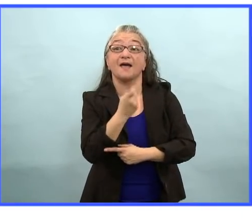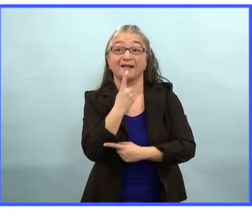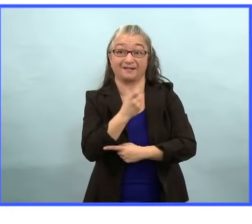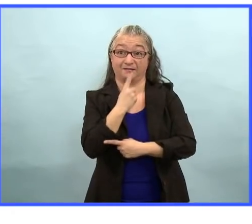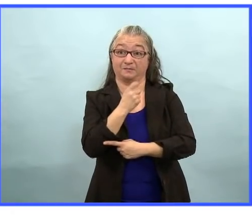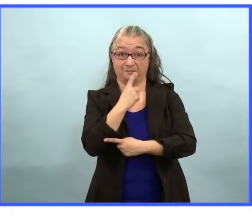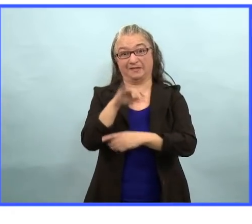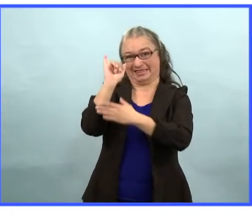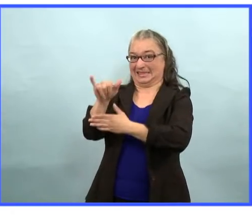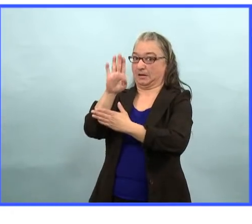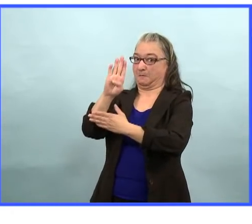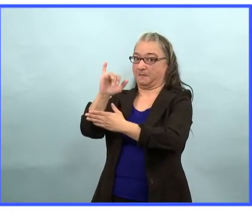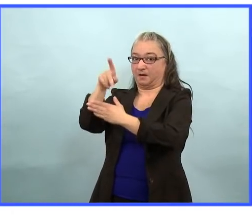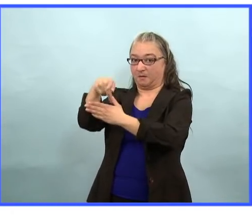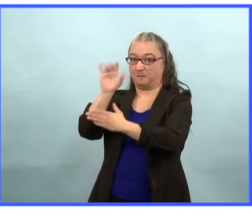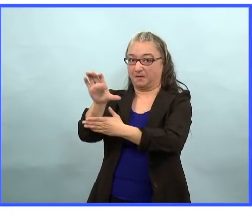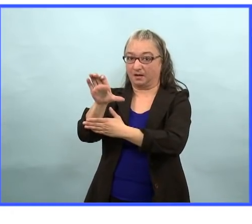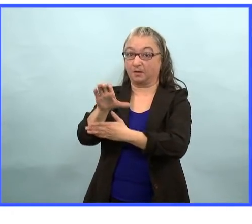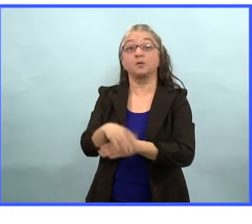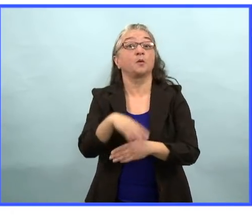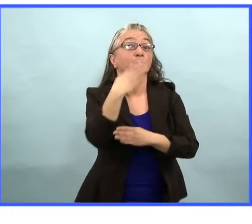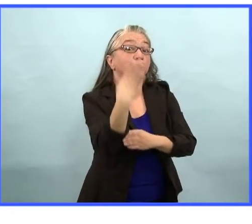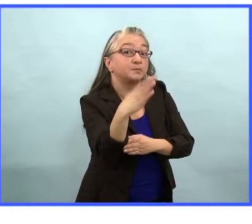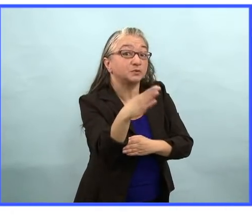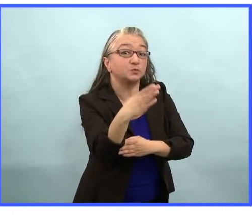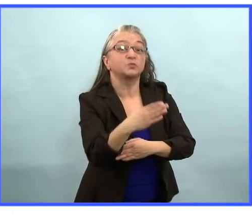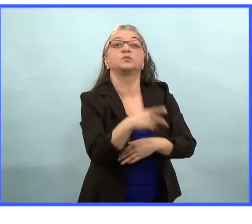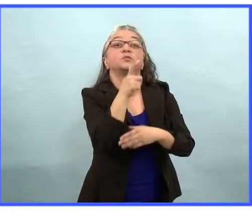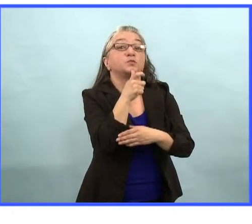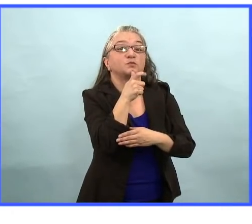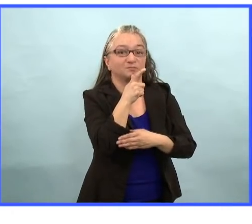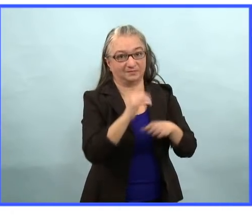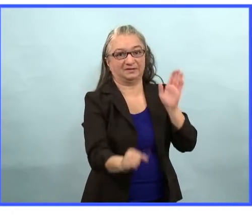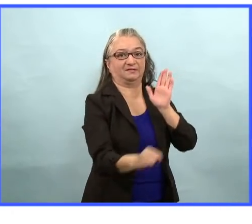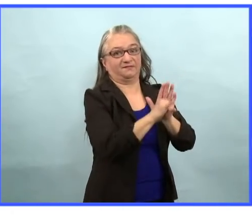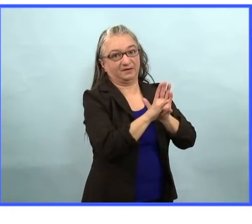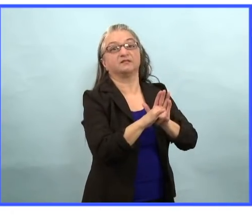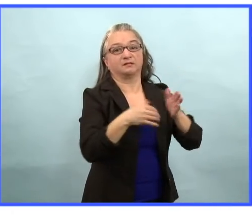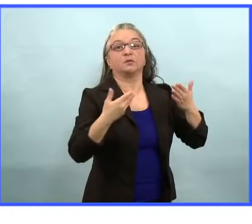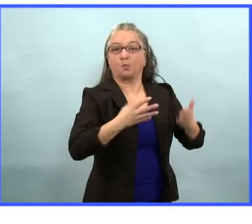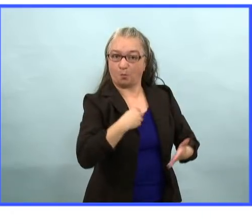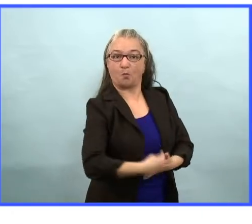and the blue lines represent uh people who identify as white and in younger age groups we